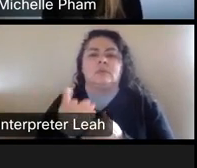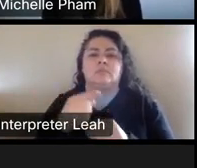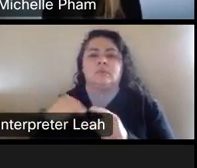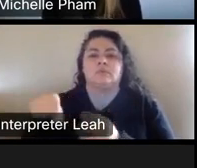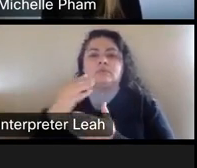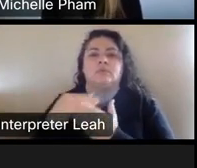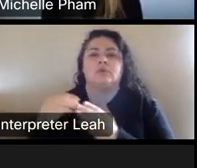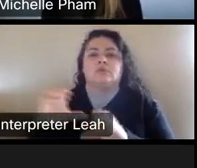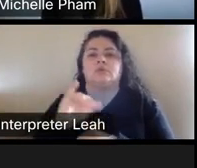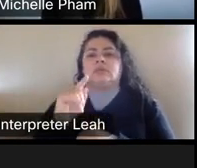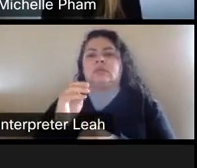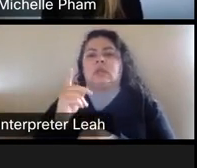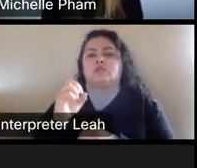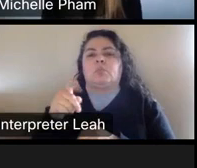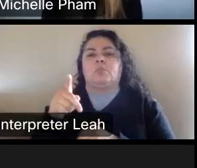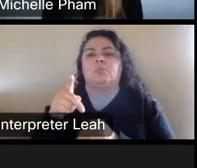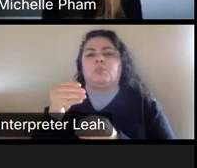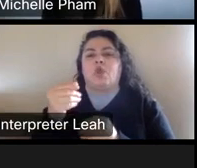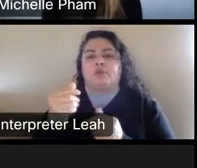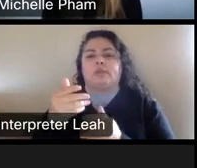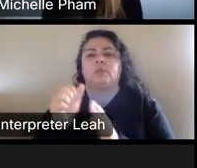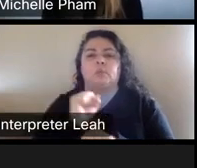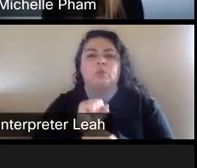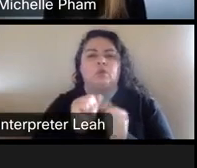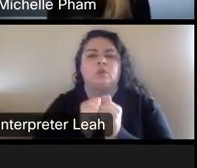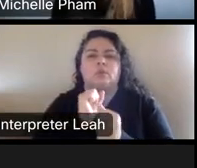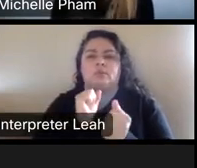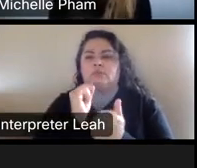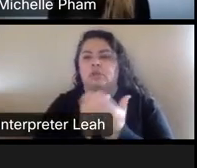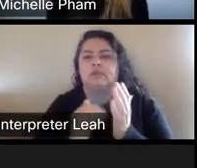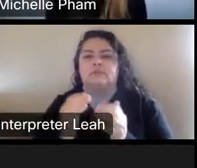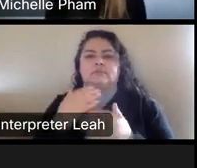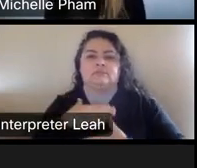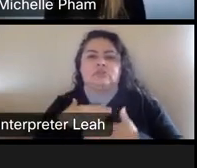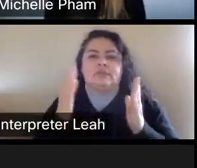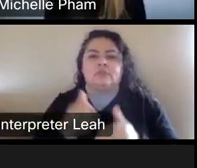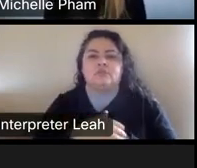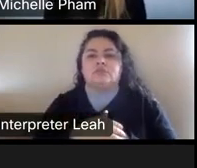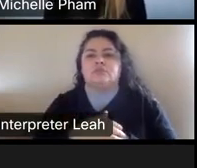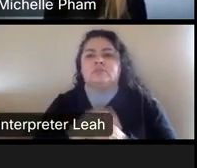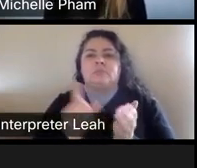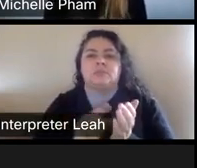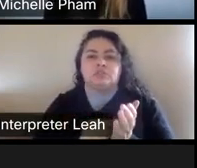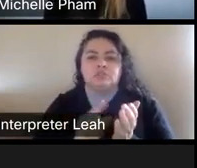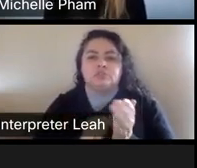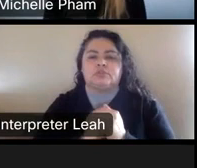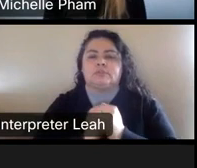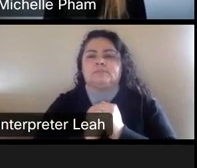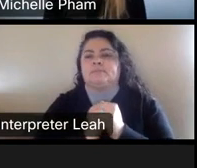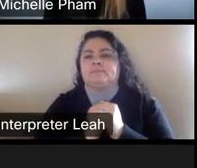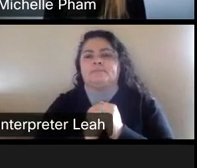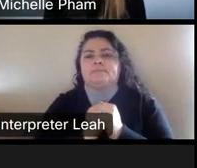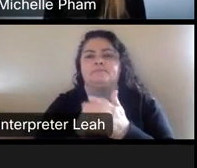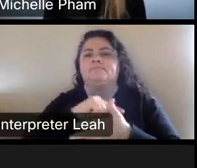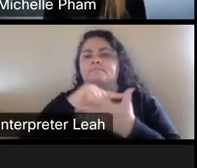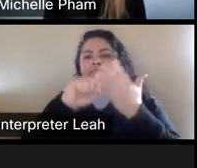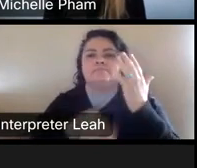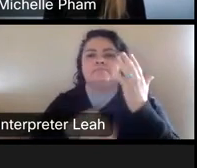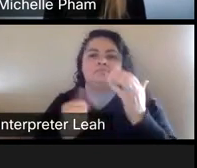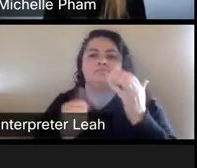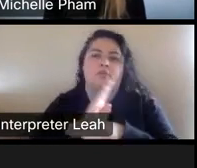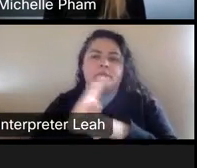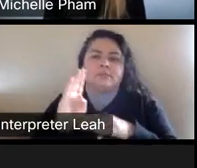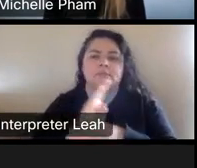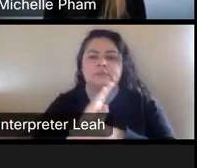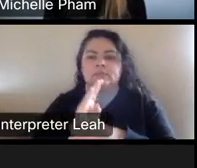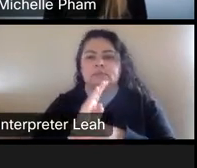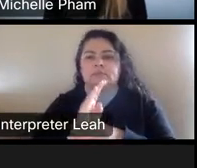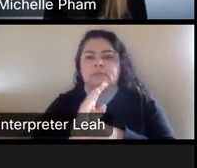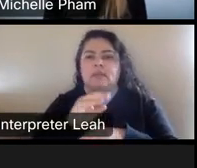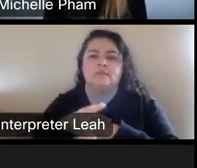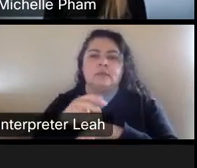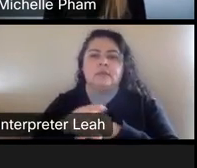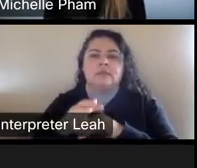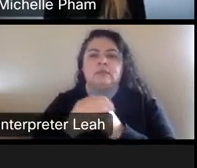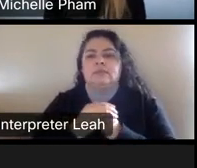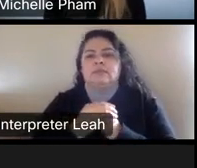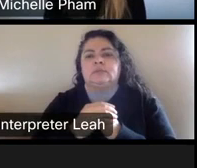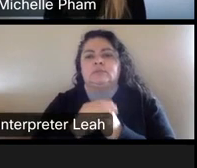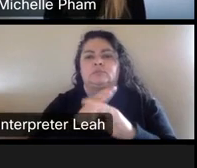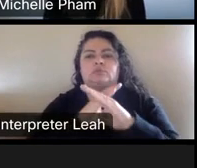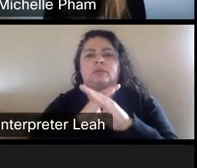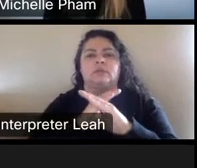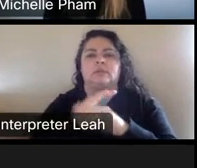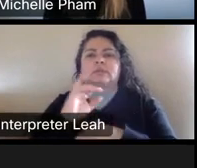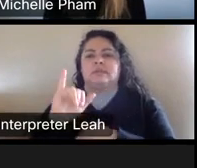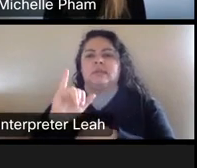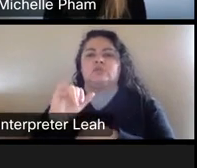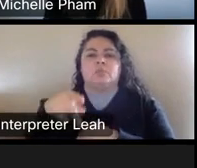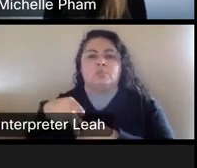Property work working with artists, entertainers publishers among a number of other businesses, and I advise on, um, protecting your intellectual property how to monetize that.